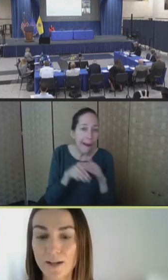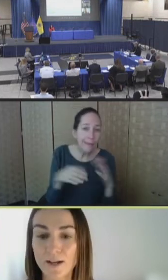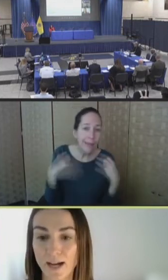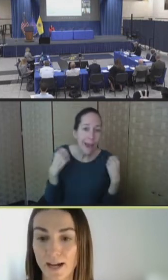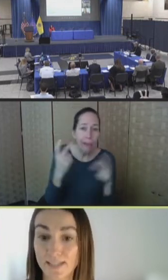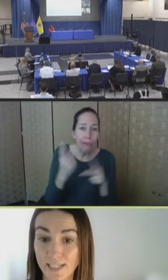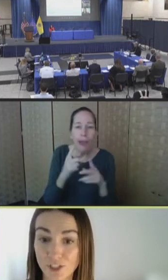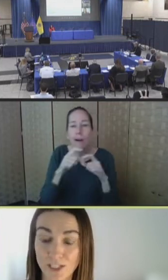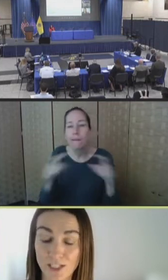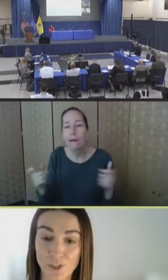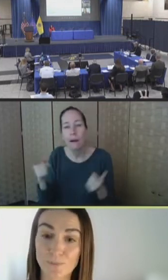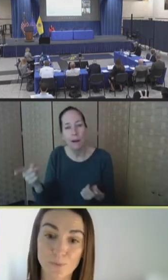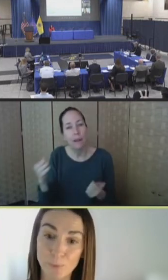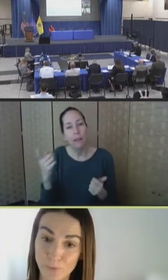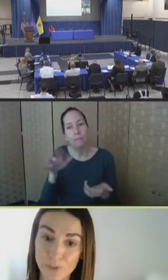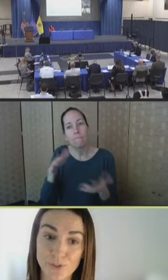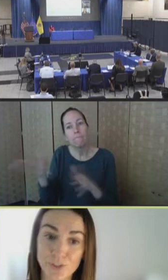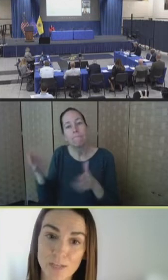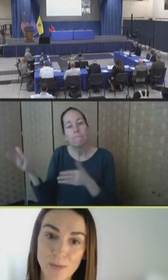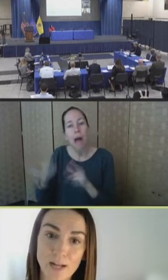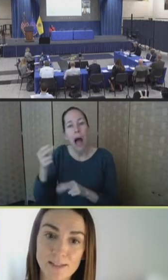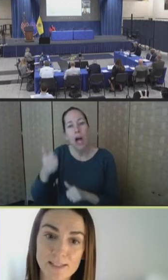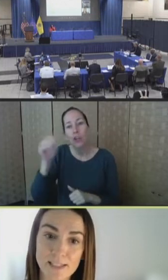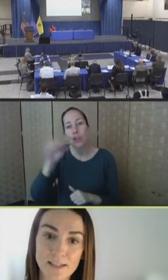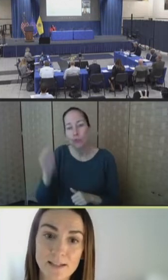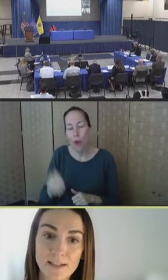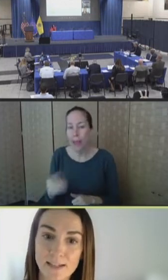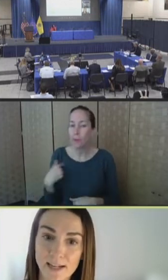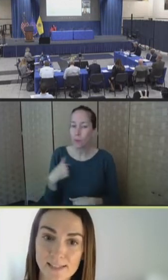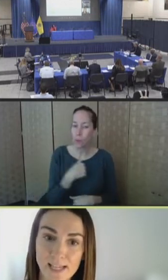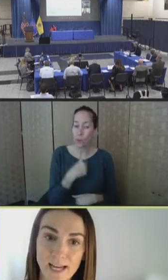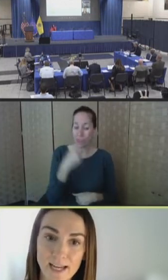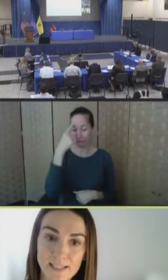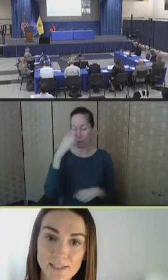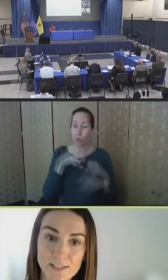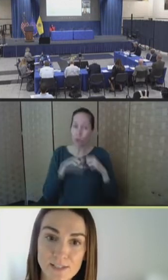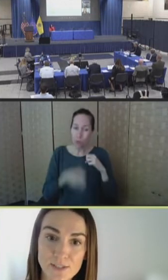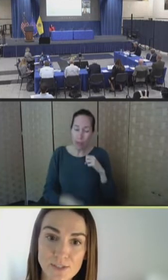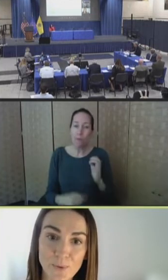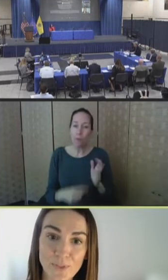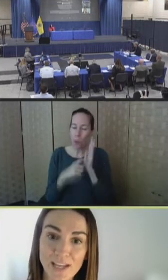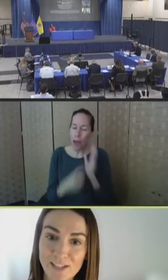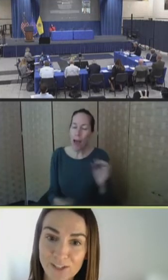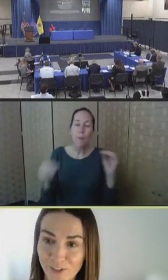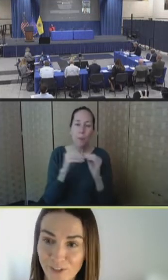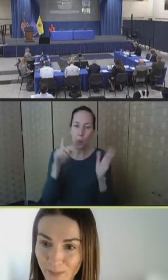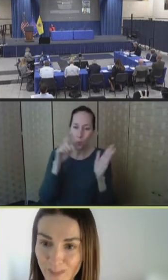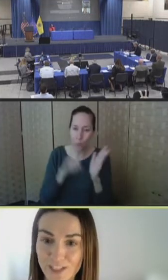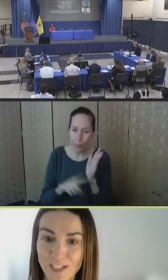attention in terms of both research and policy. Next slide. So, thank you very much, again,